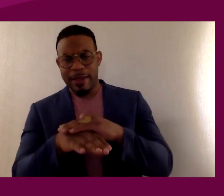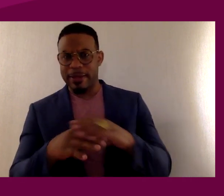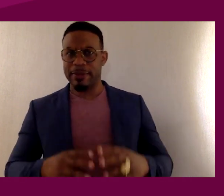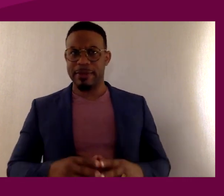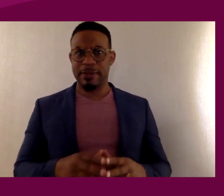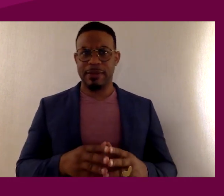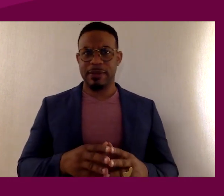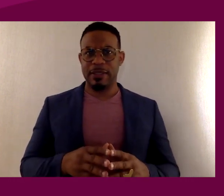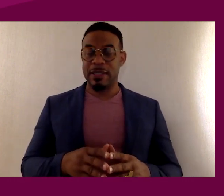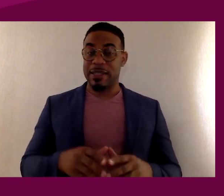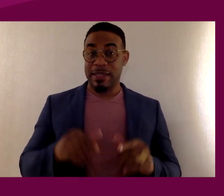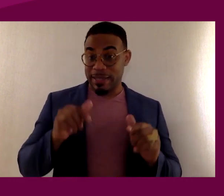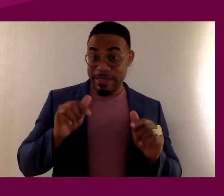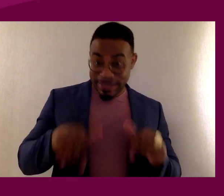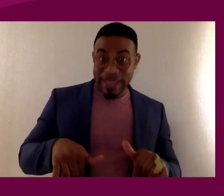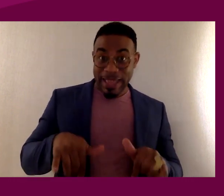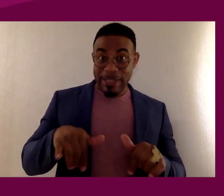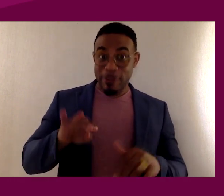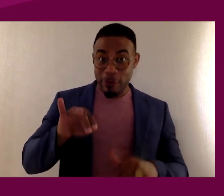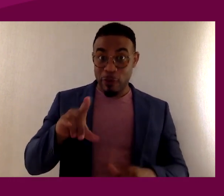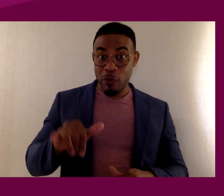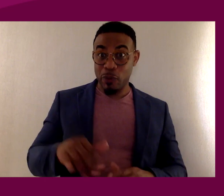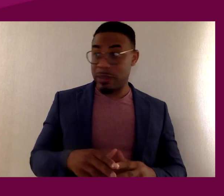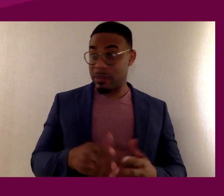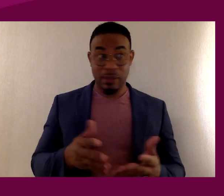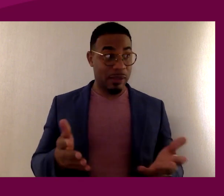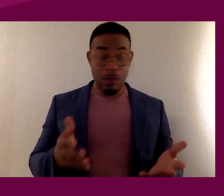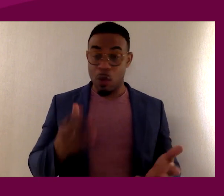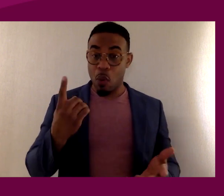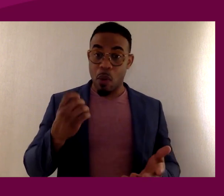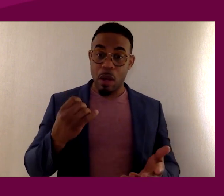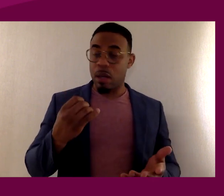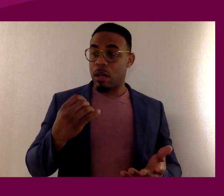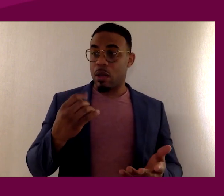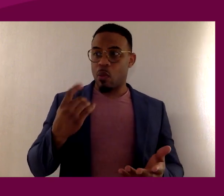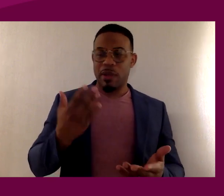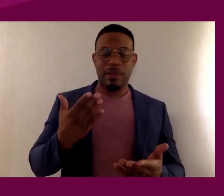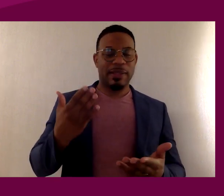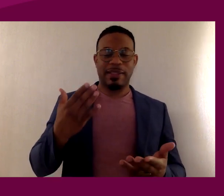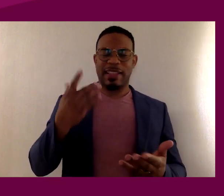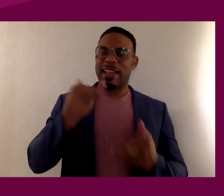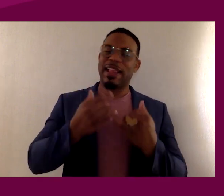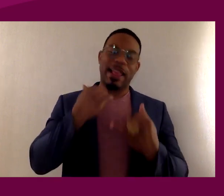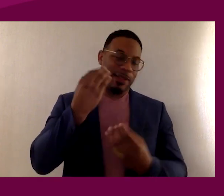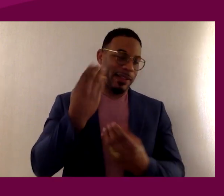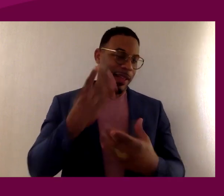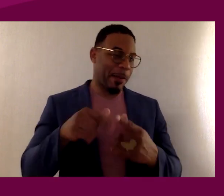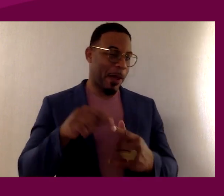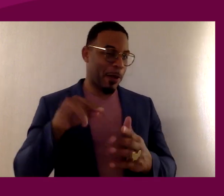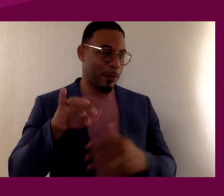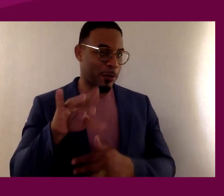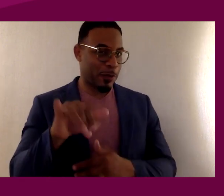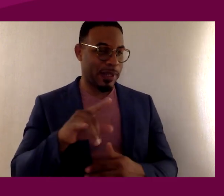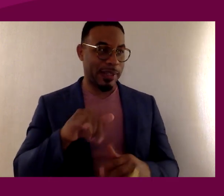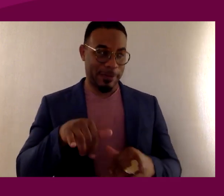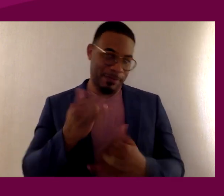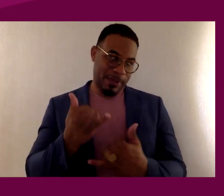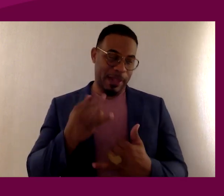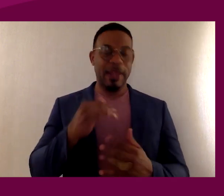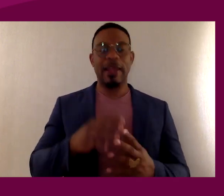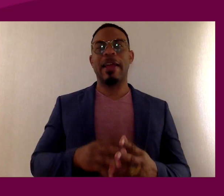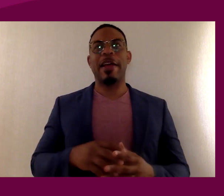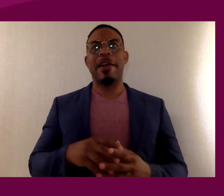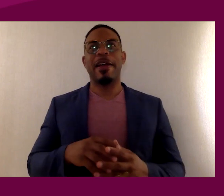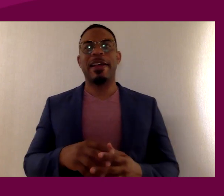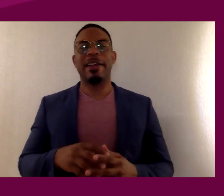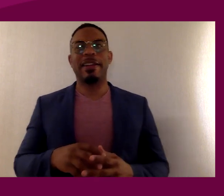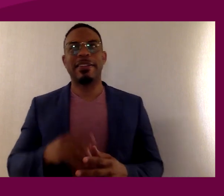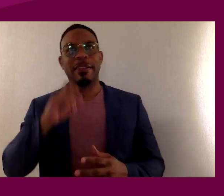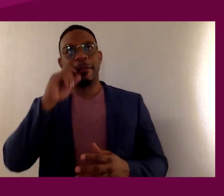to have equal access. This was Judy. One of the last thing I'll say about Judy at the